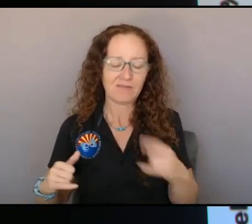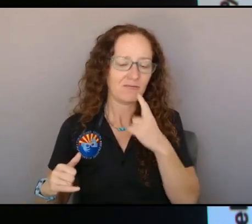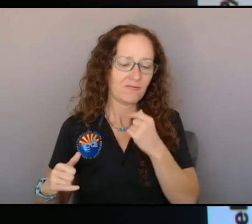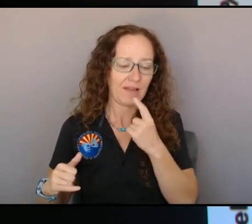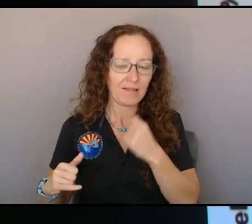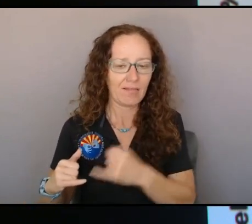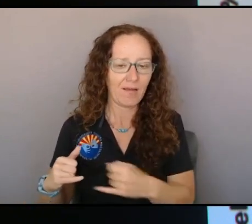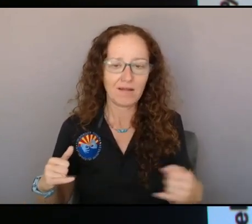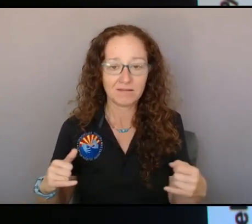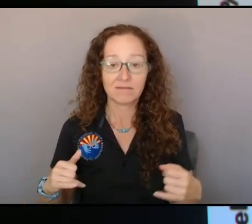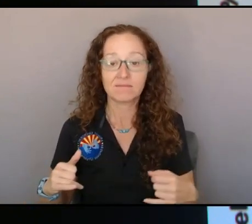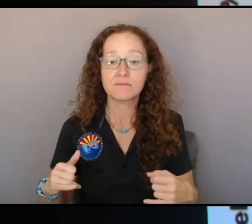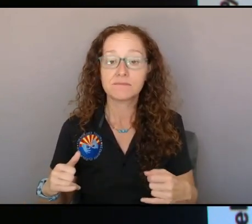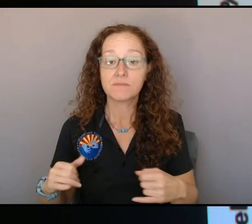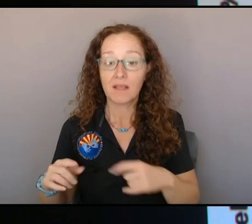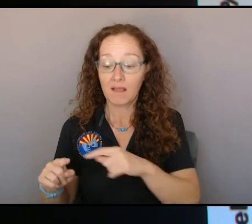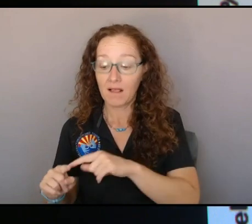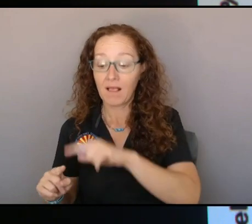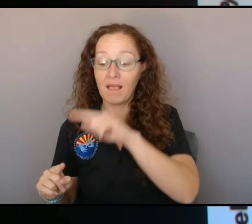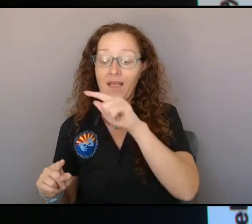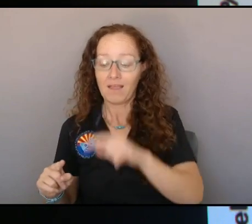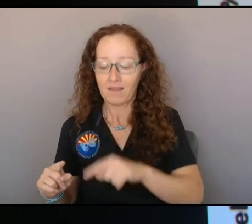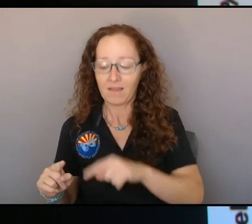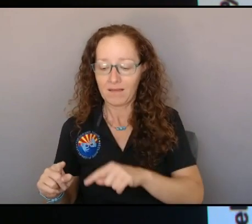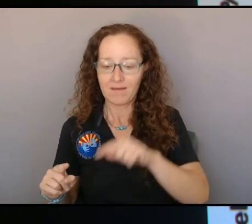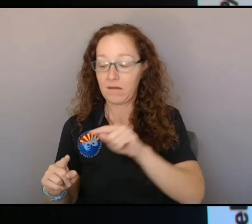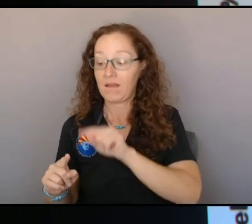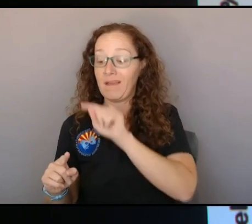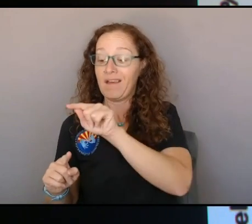these peaks is a night time relative humidity bump, or what